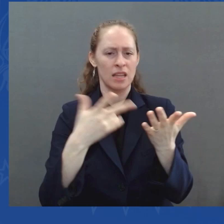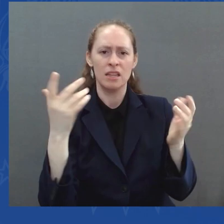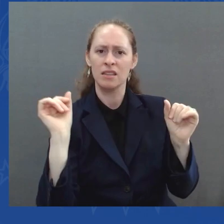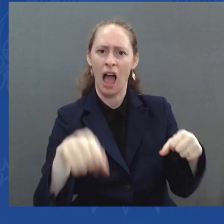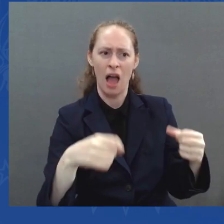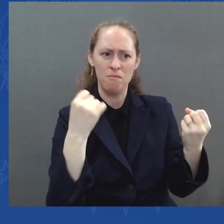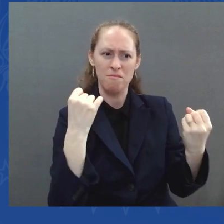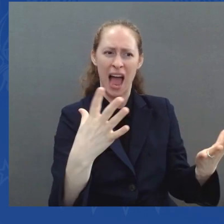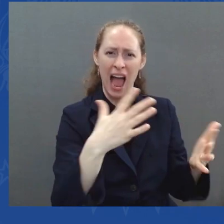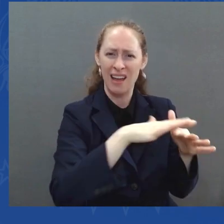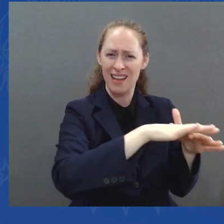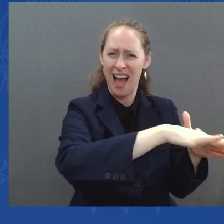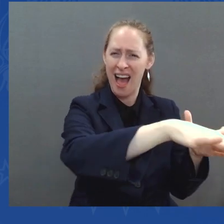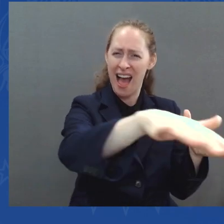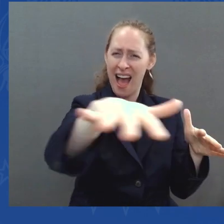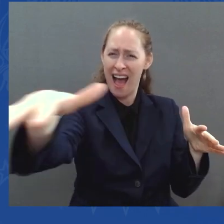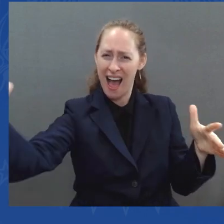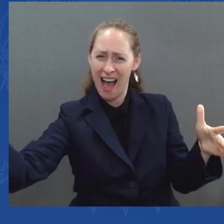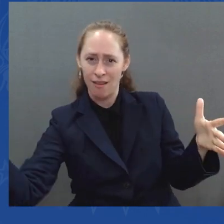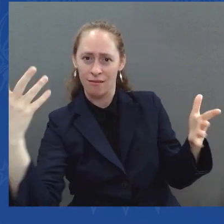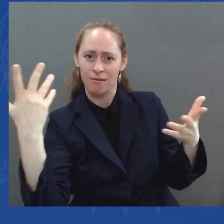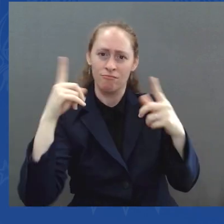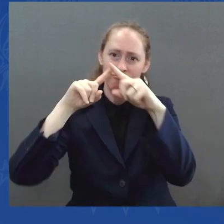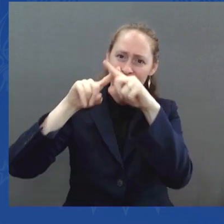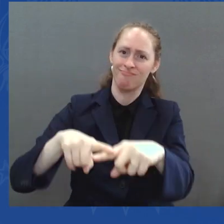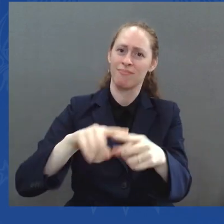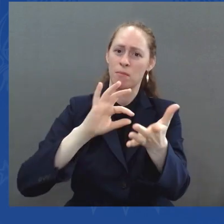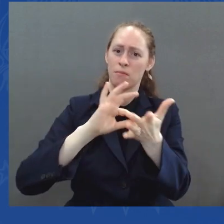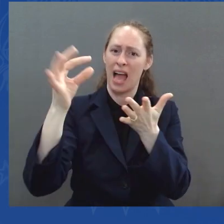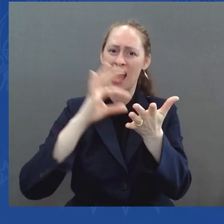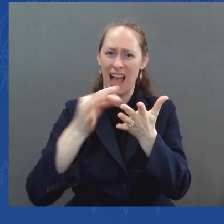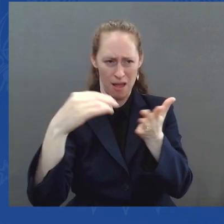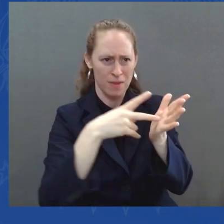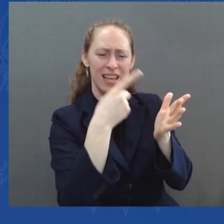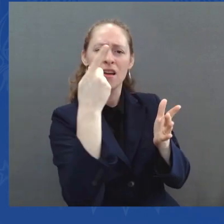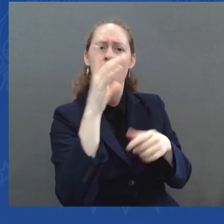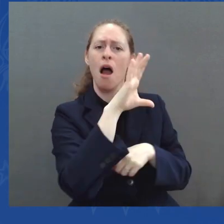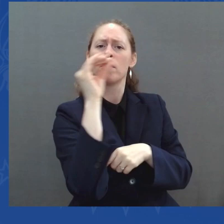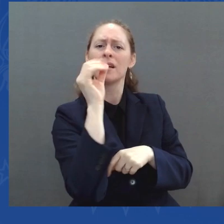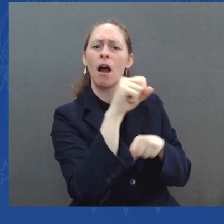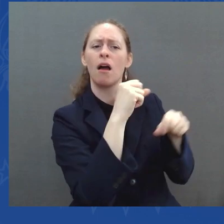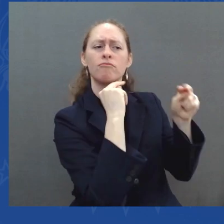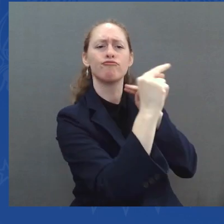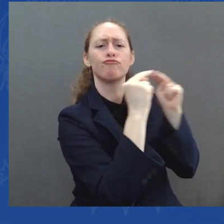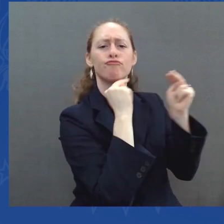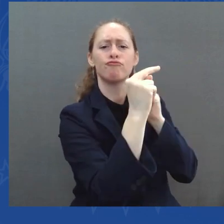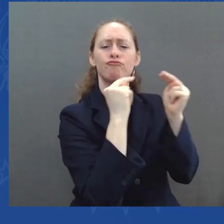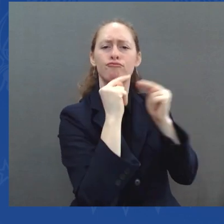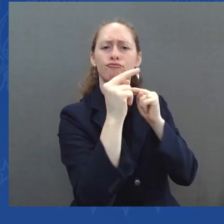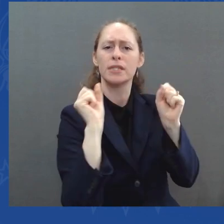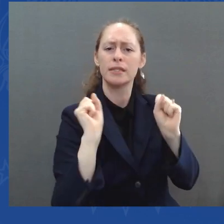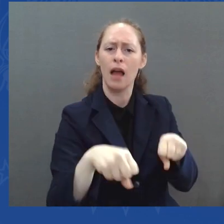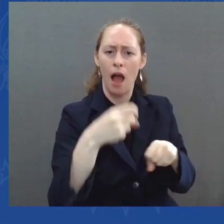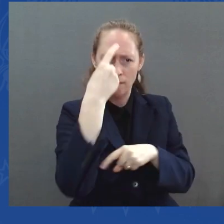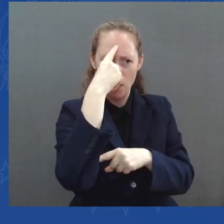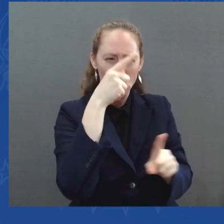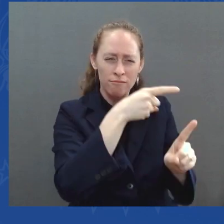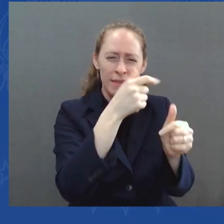So instead of forcing individual patients to negotiate by themselves,